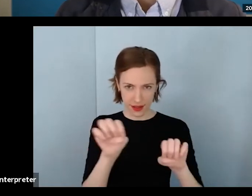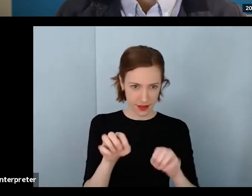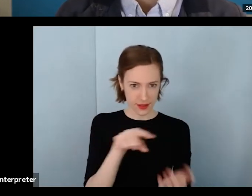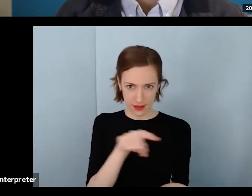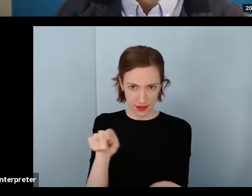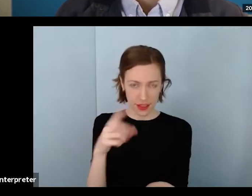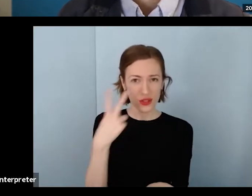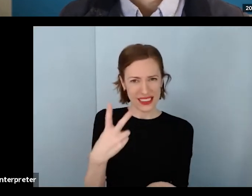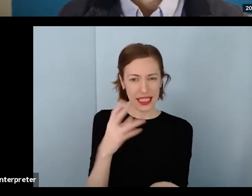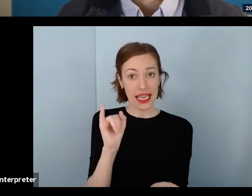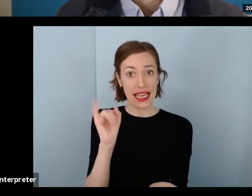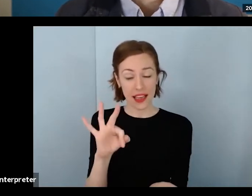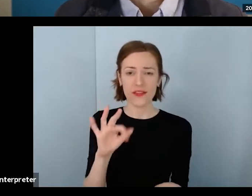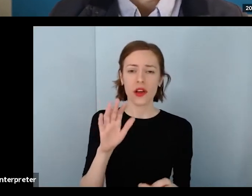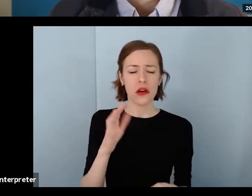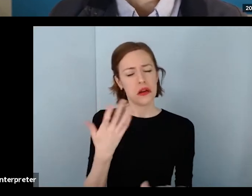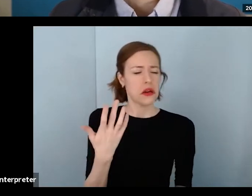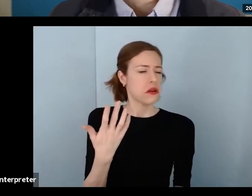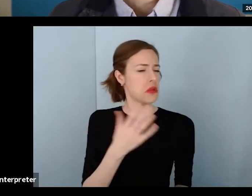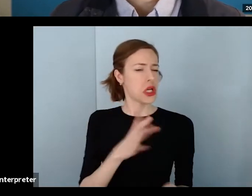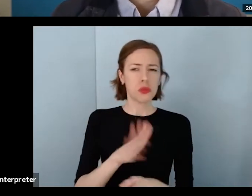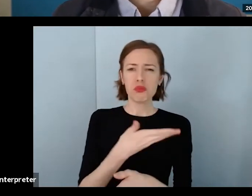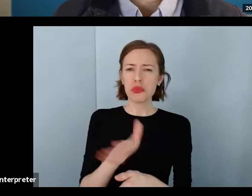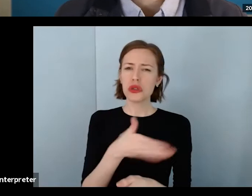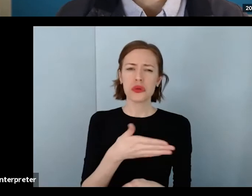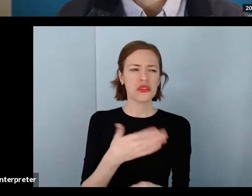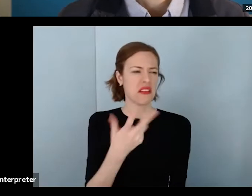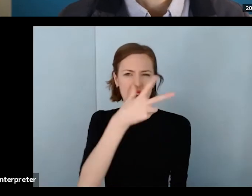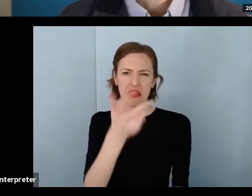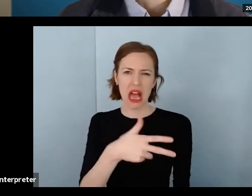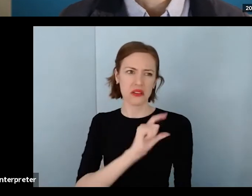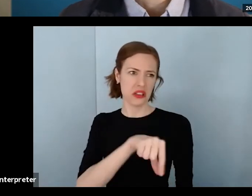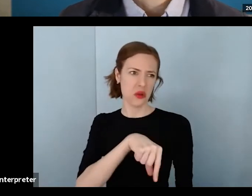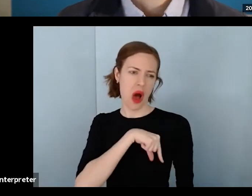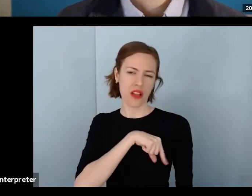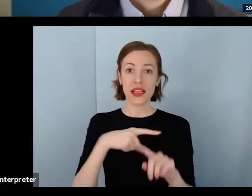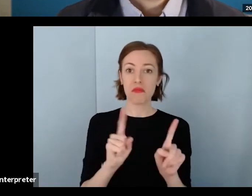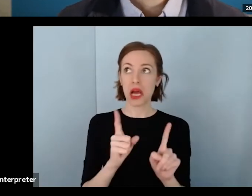at the top, those low quality songs can become more popular over time.